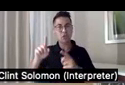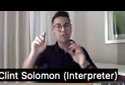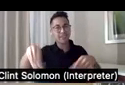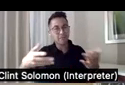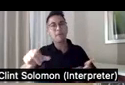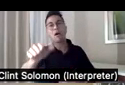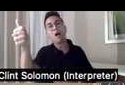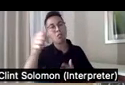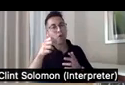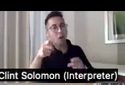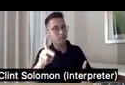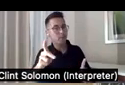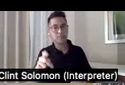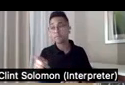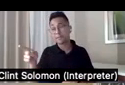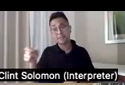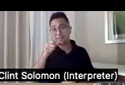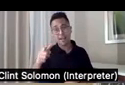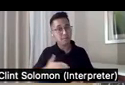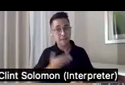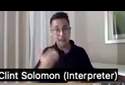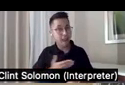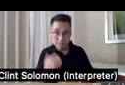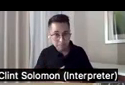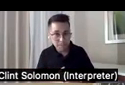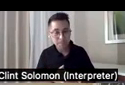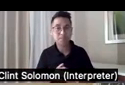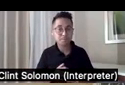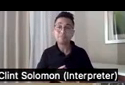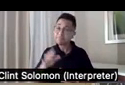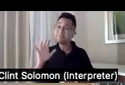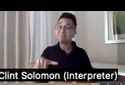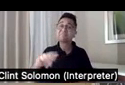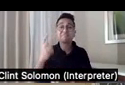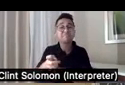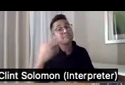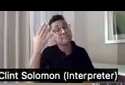and they're not going to be happy about it and that's difficult because if they're having